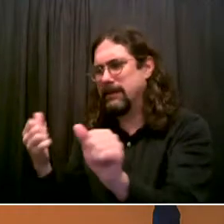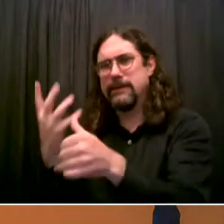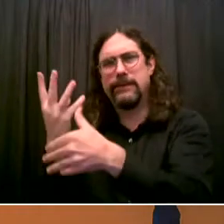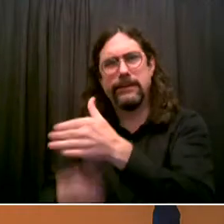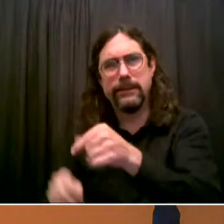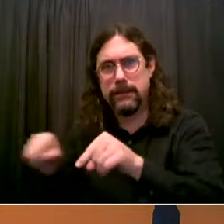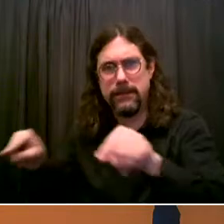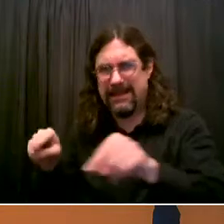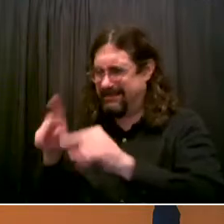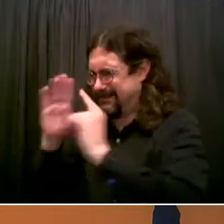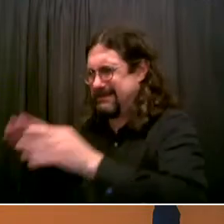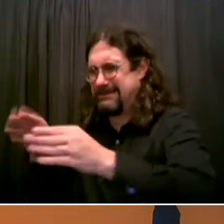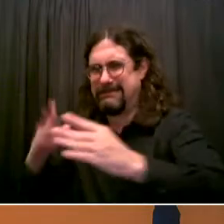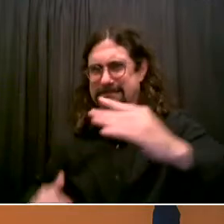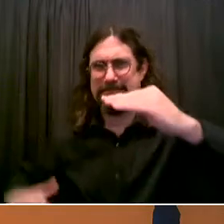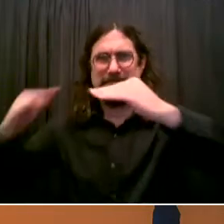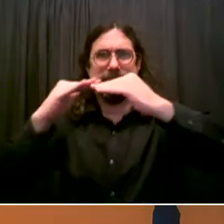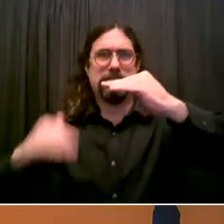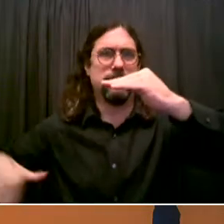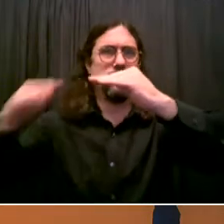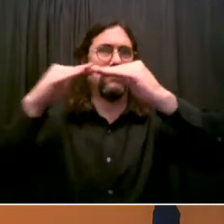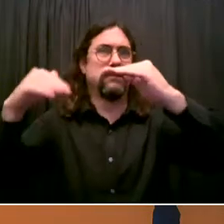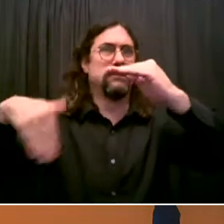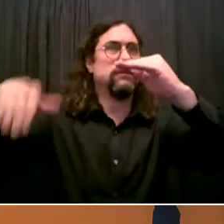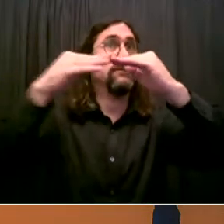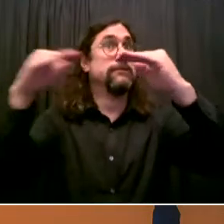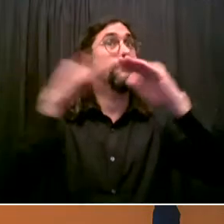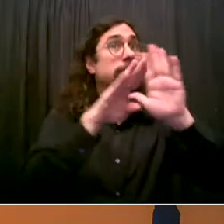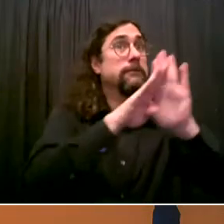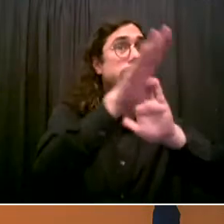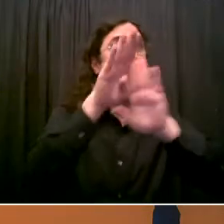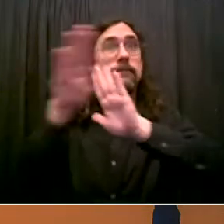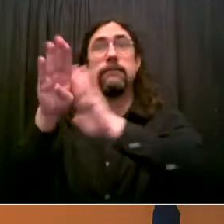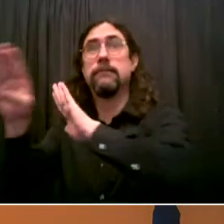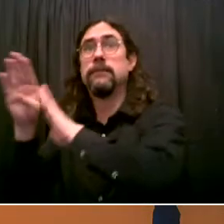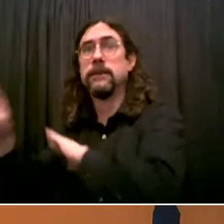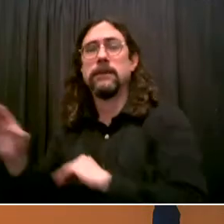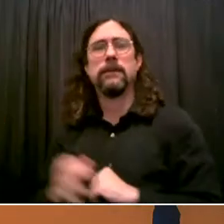COURSE IS NUMBER ONE. WE HAVE A